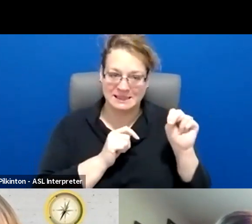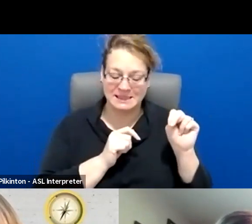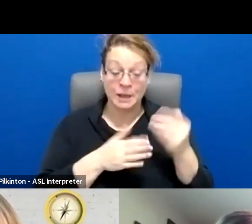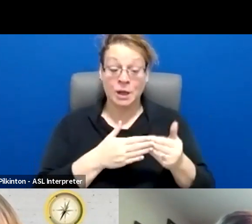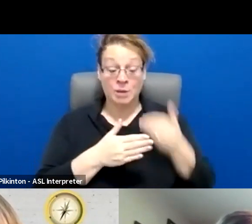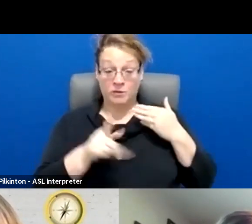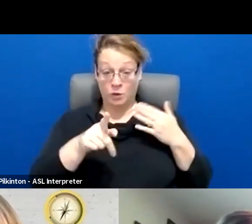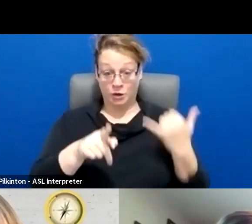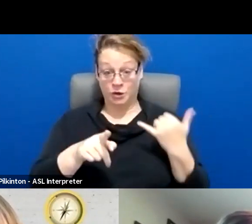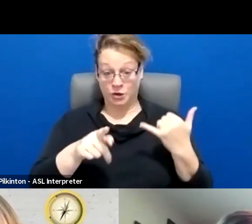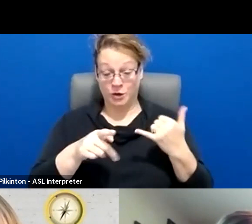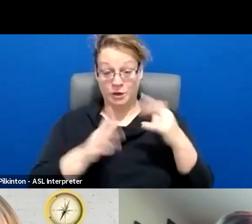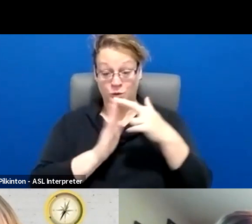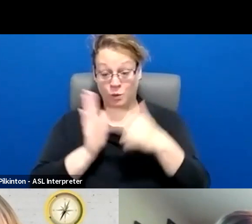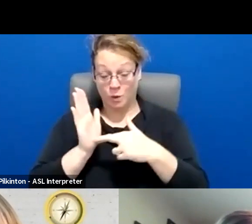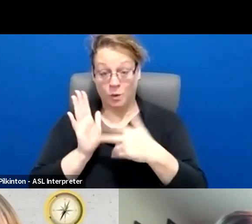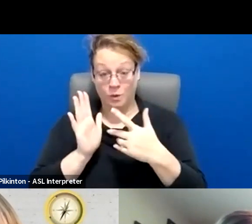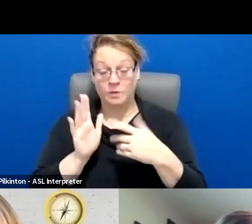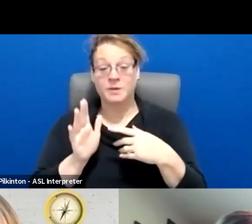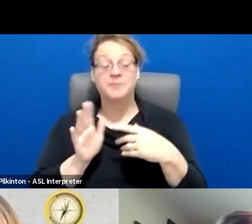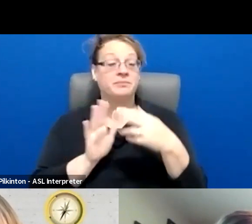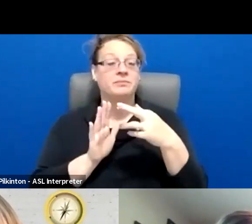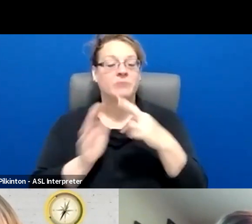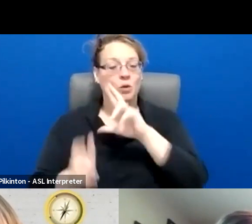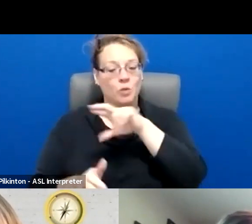She completed her Masters in accounting at the University of Tennessee.